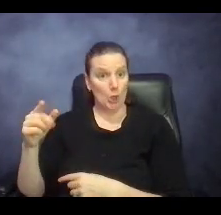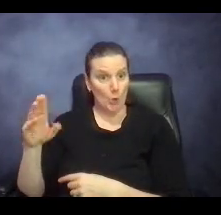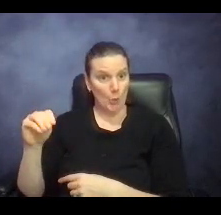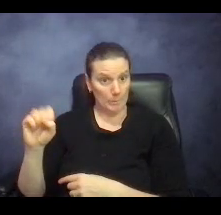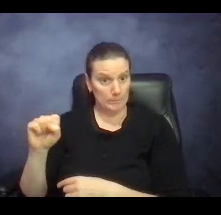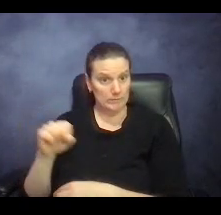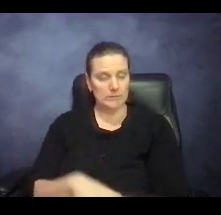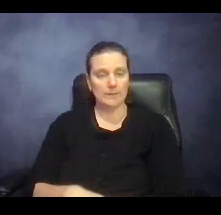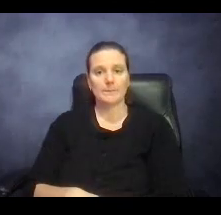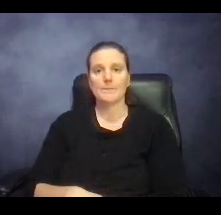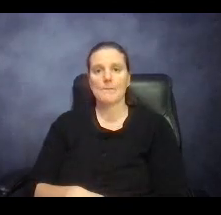It's hard. Lot of questions